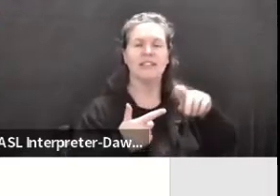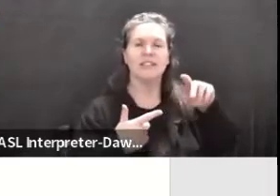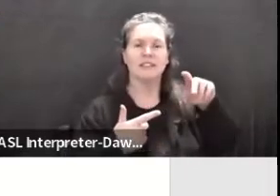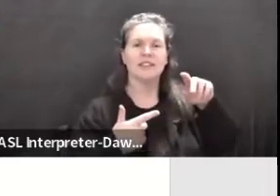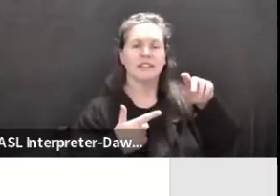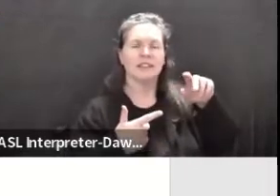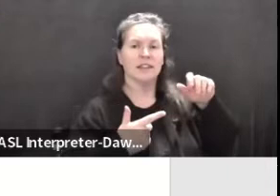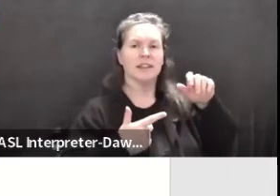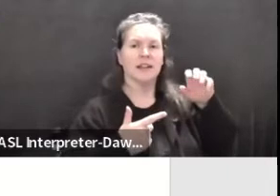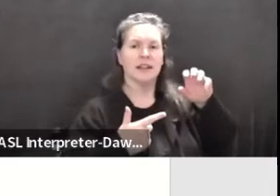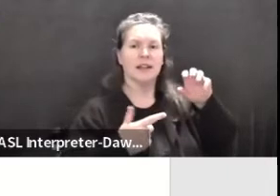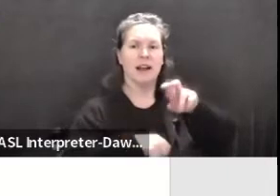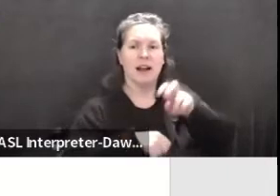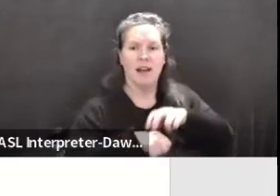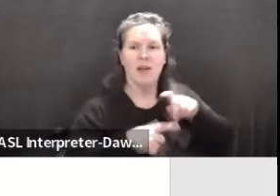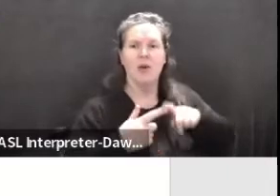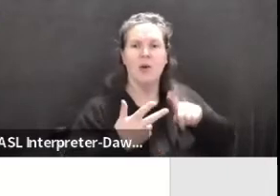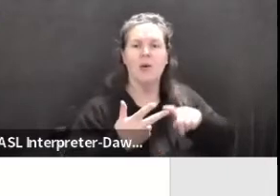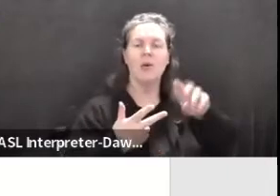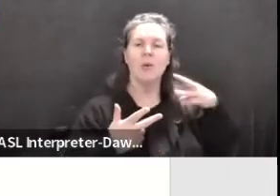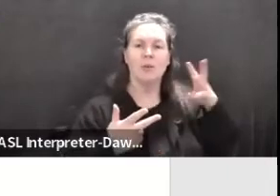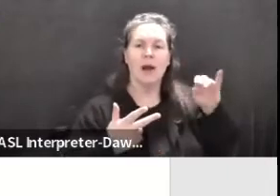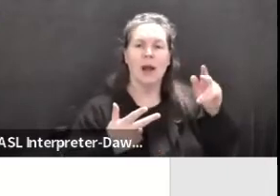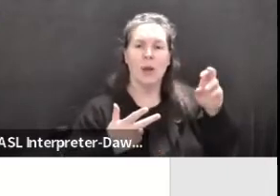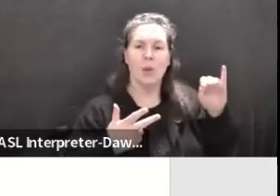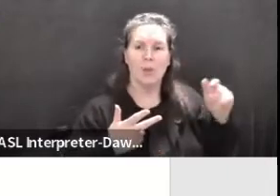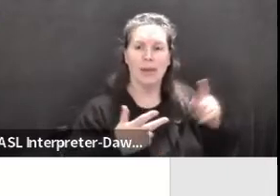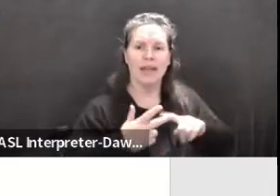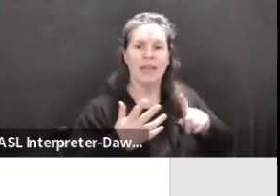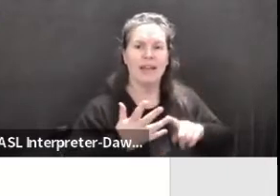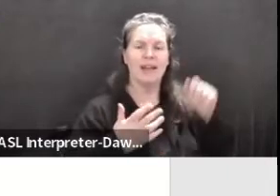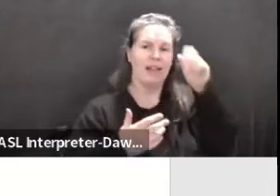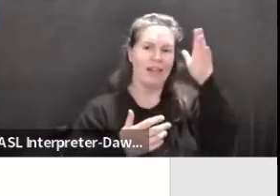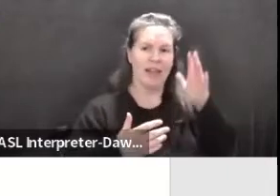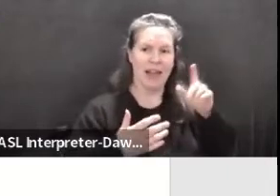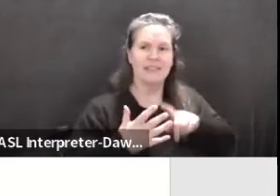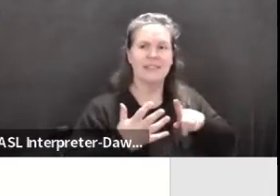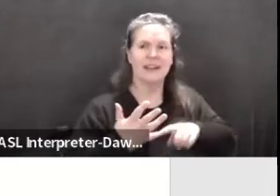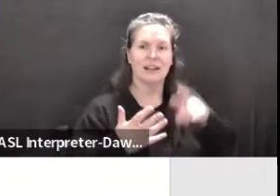And we're putting together online versions. Those will be the 90 minute versions, but we've done really short versions.